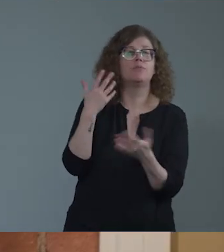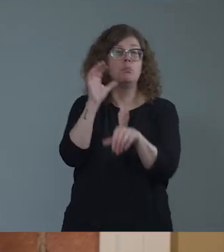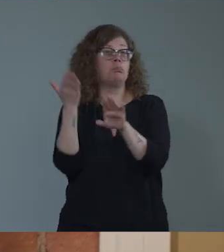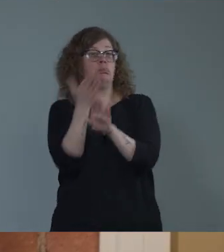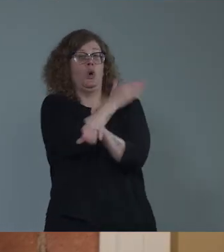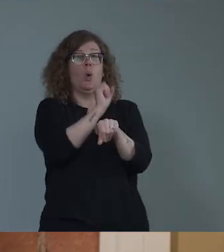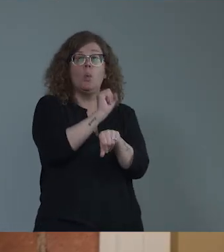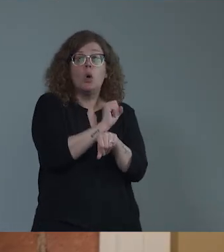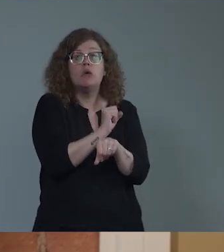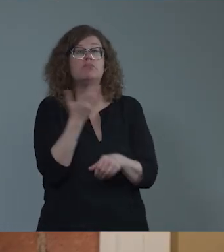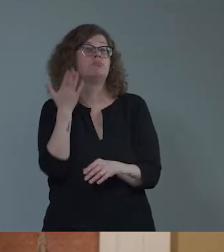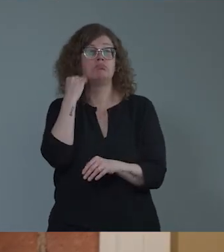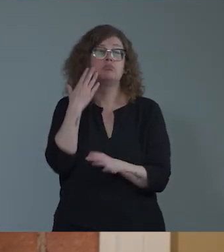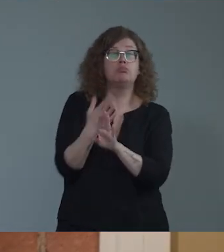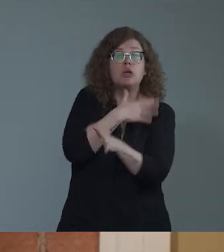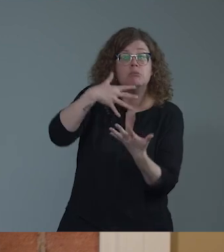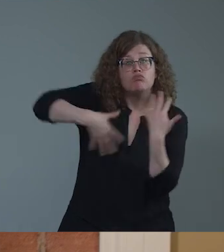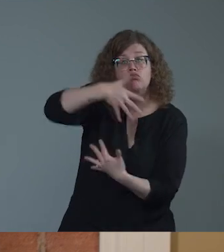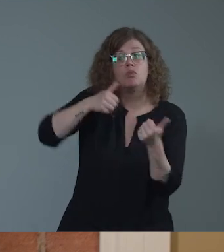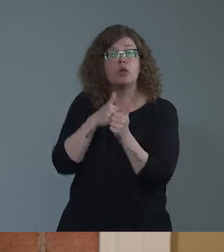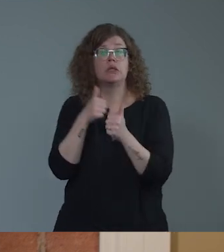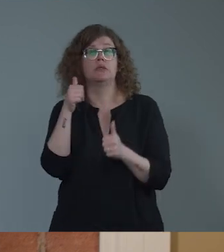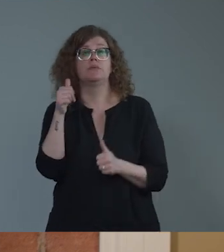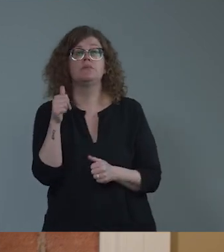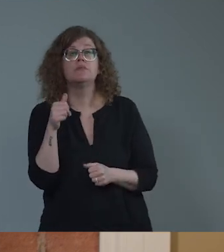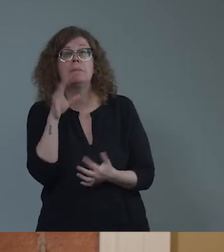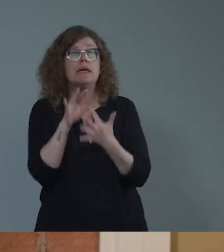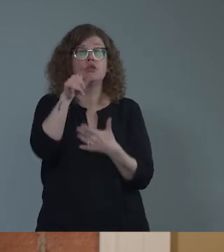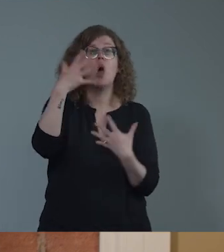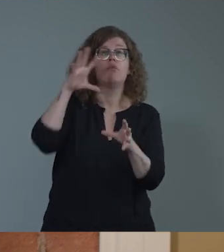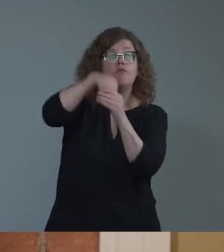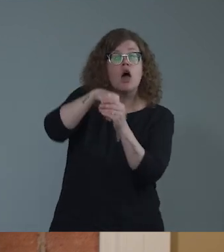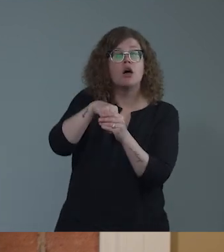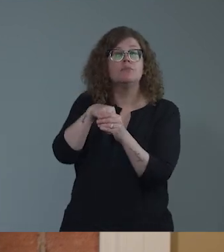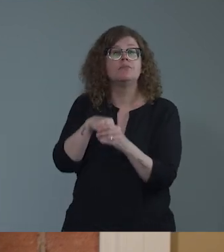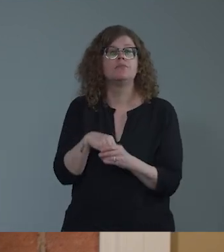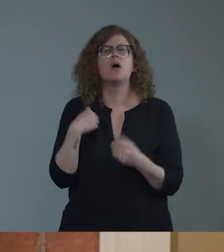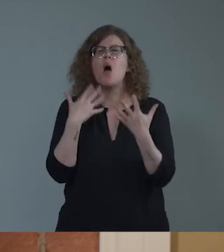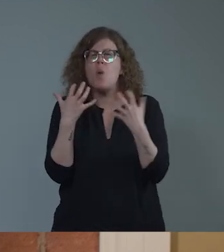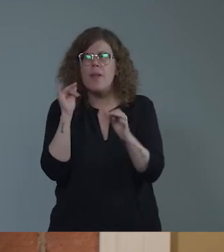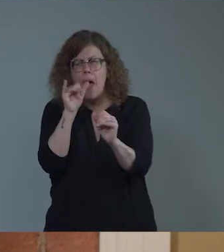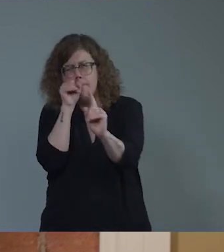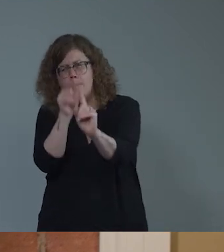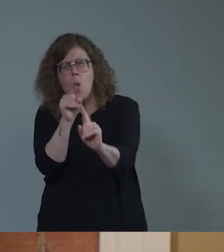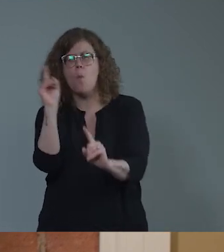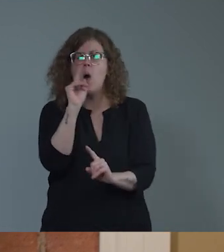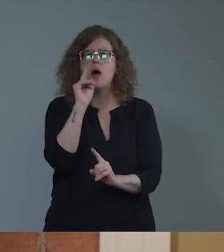will ask for a project idea or proposal in their call to artists. This is not best practice.